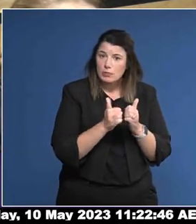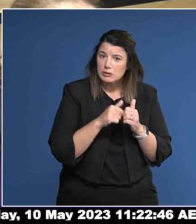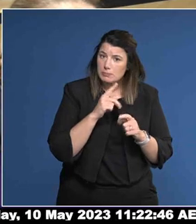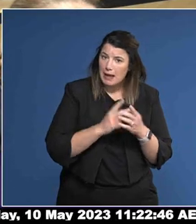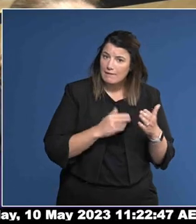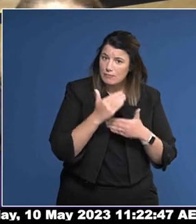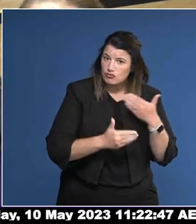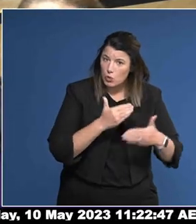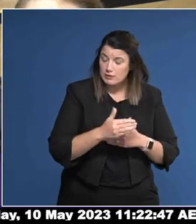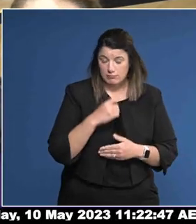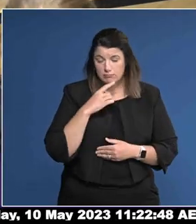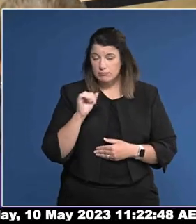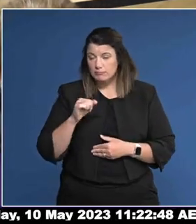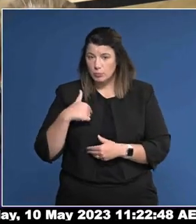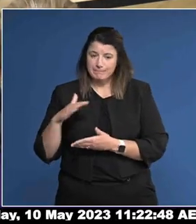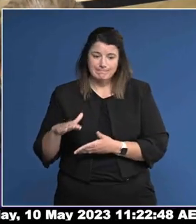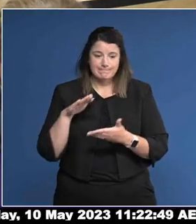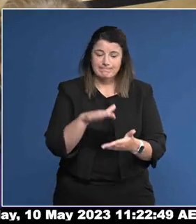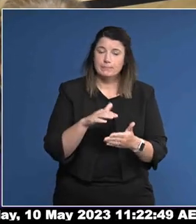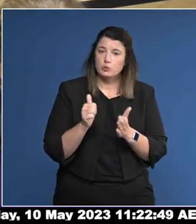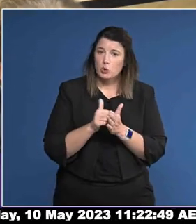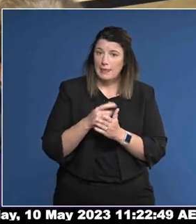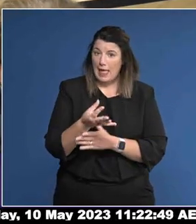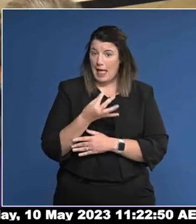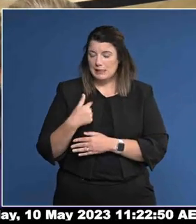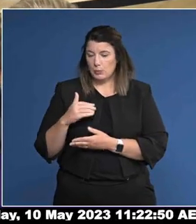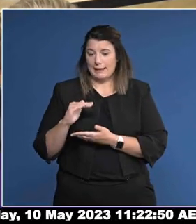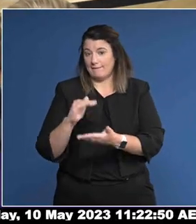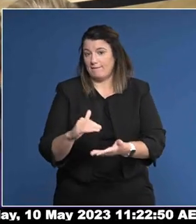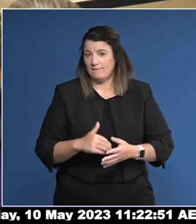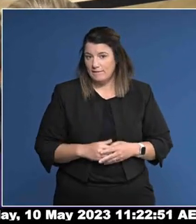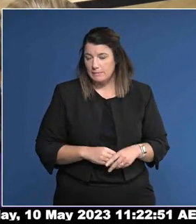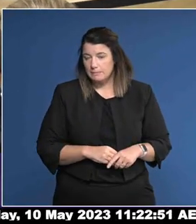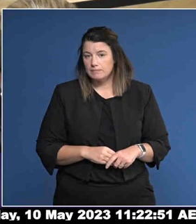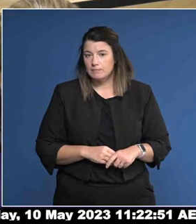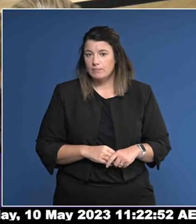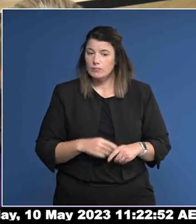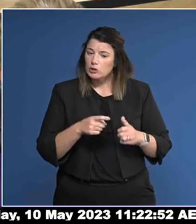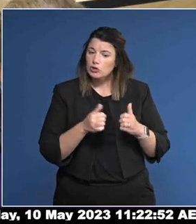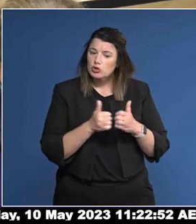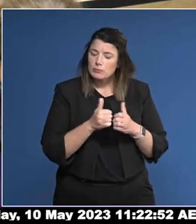We provided documents requested from us. Did those documents include documents that disclosed confidential